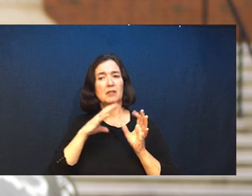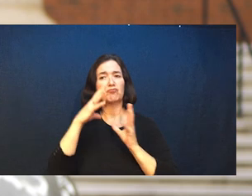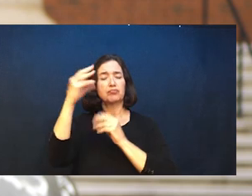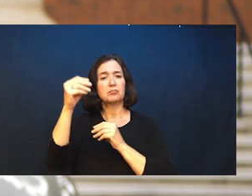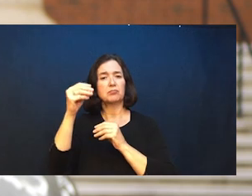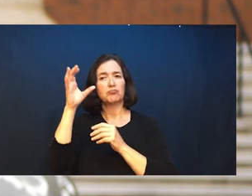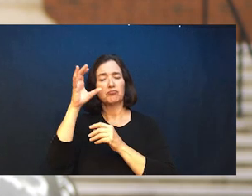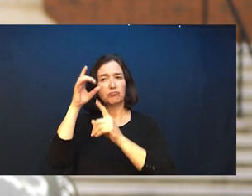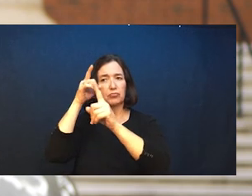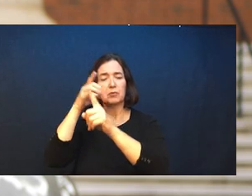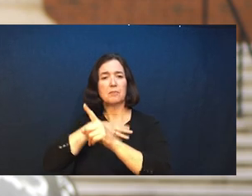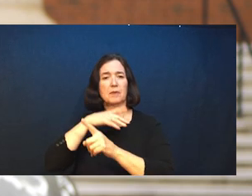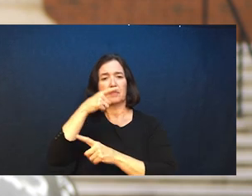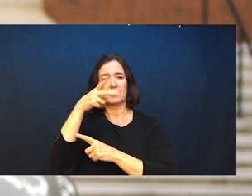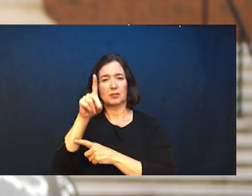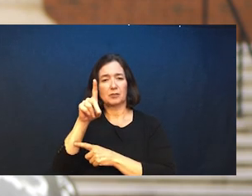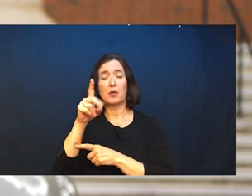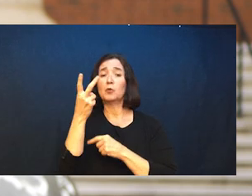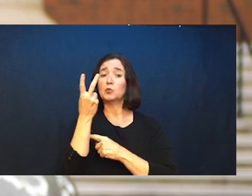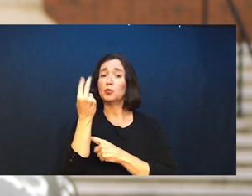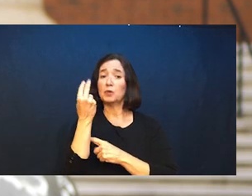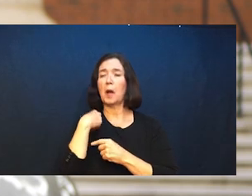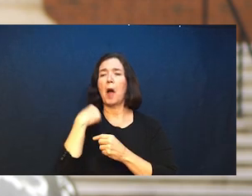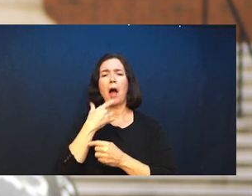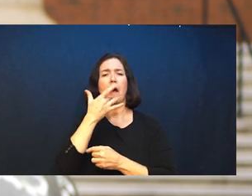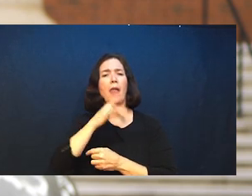Two years ago, I was fortunate to return home to these mountains and